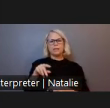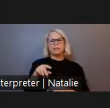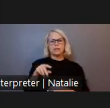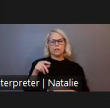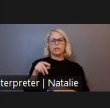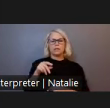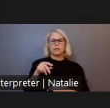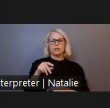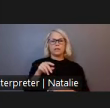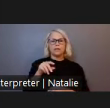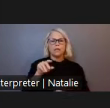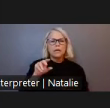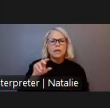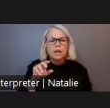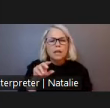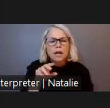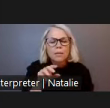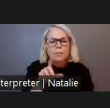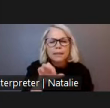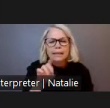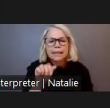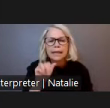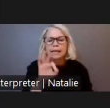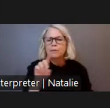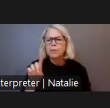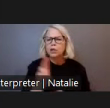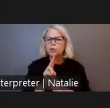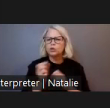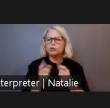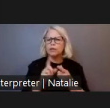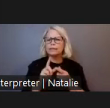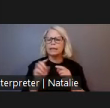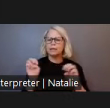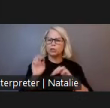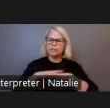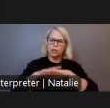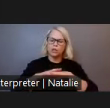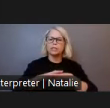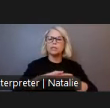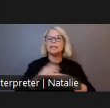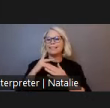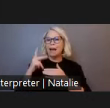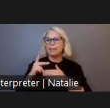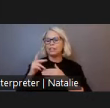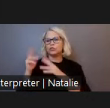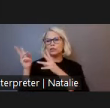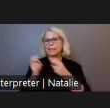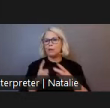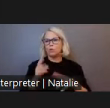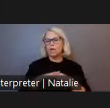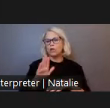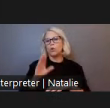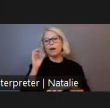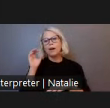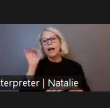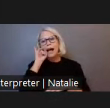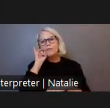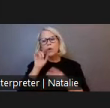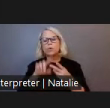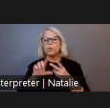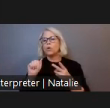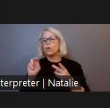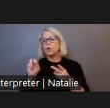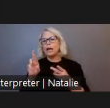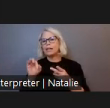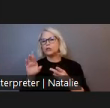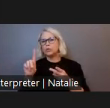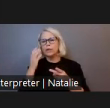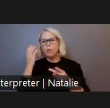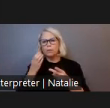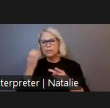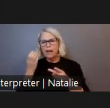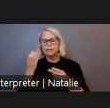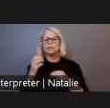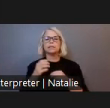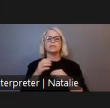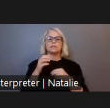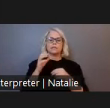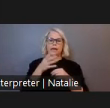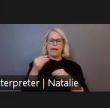translate emergency alerts on your iPhone or your android or mobile device and that